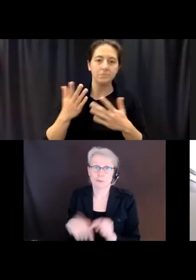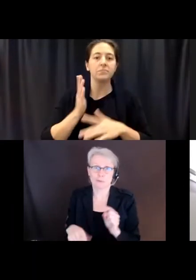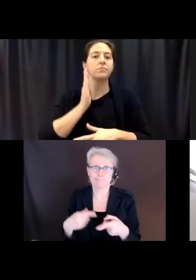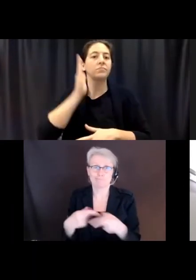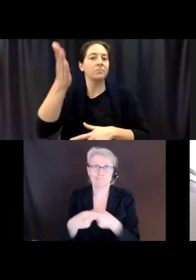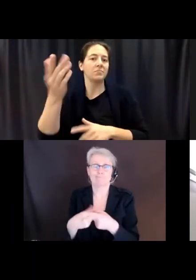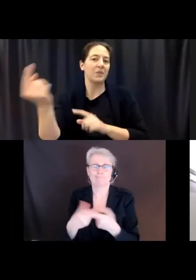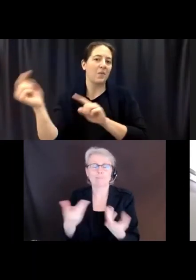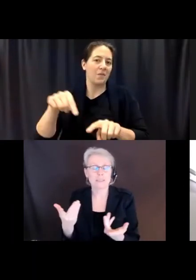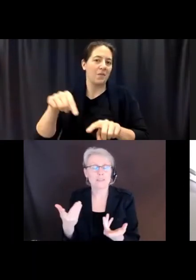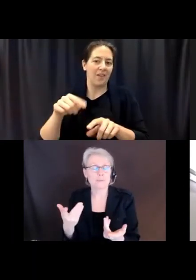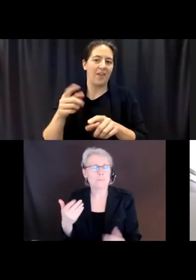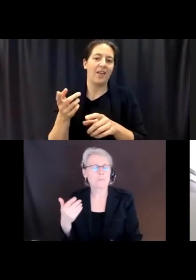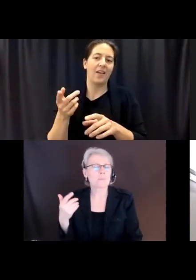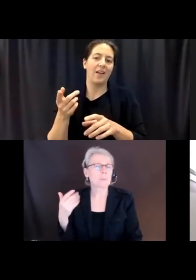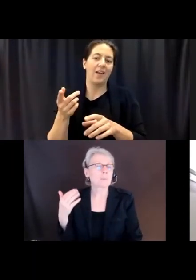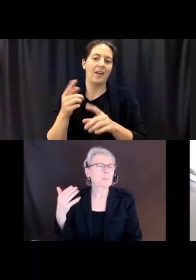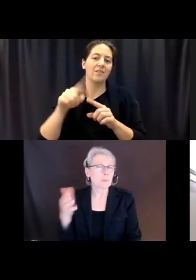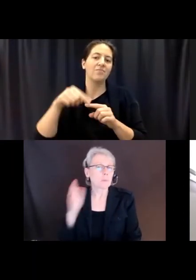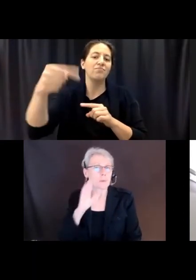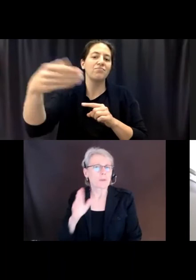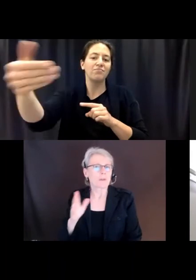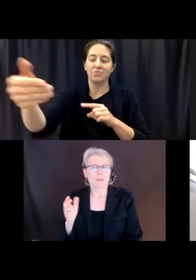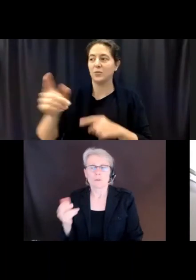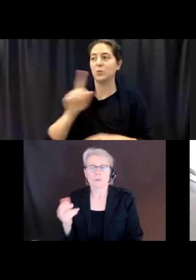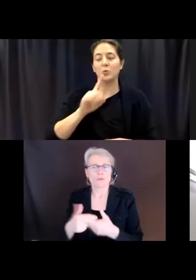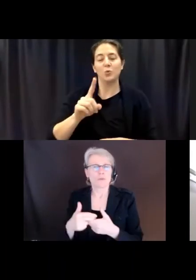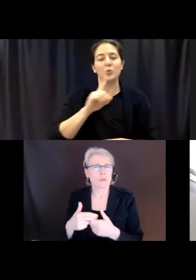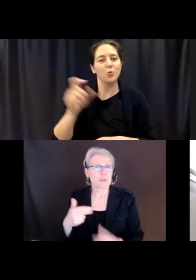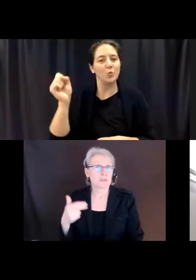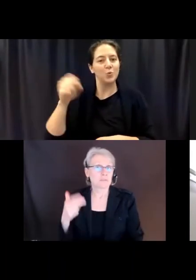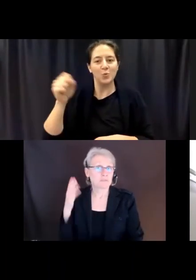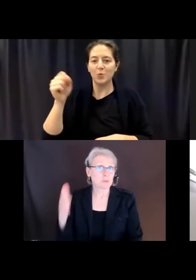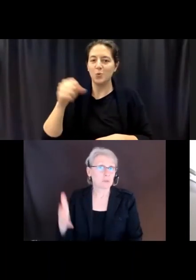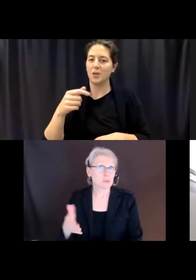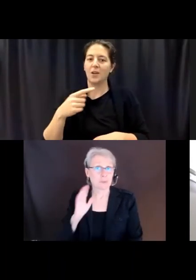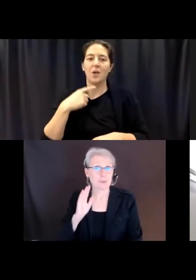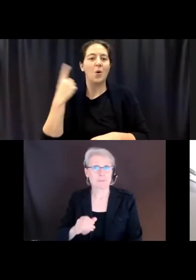BUT EVENTUALLY SHE WILL BE WITH US IN THE FUTURE, WE HOPE >> Luca: YES, ABSOLUTELY,